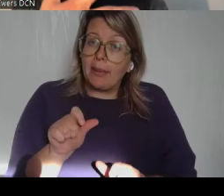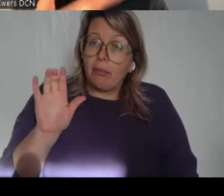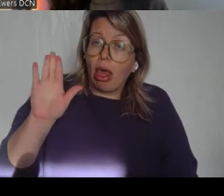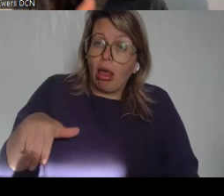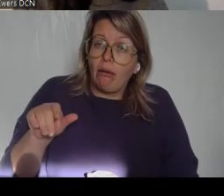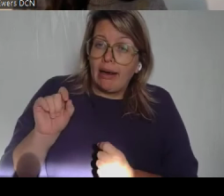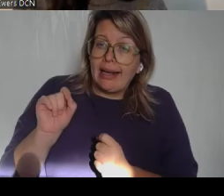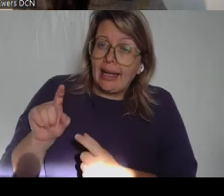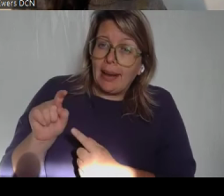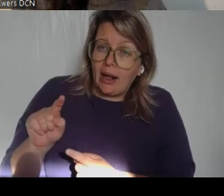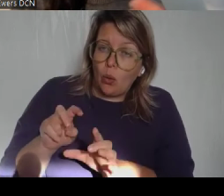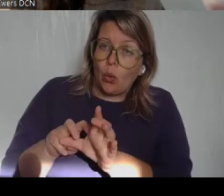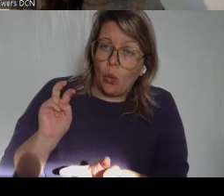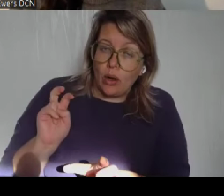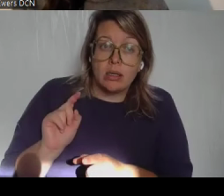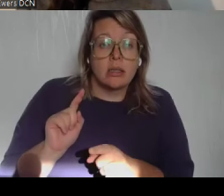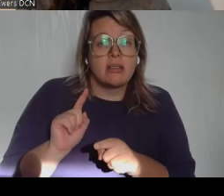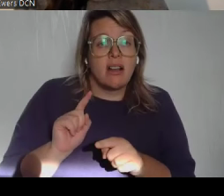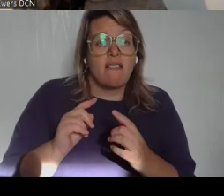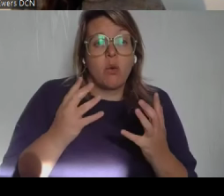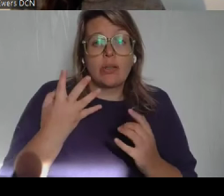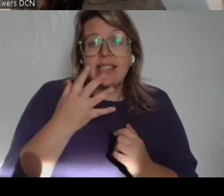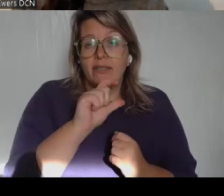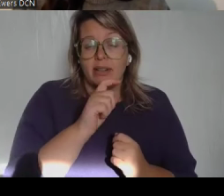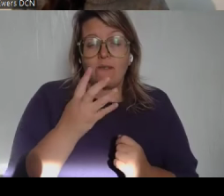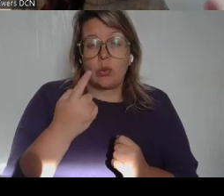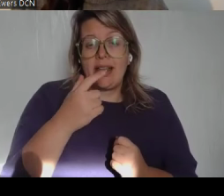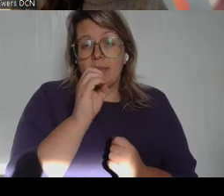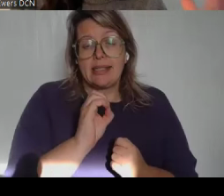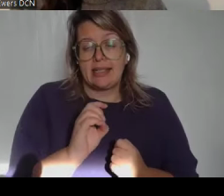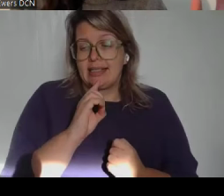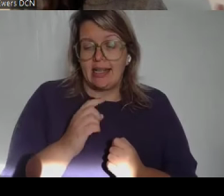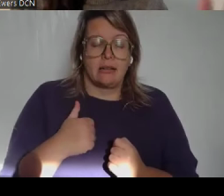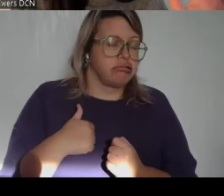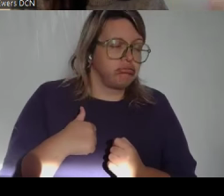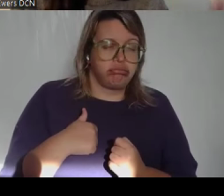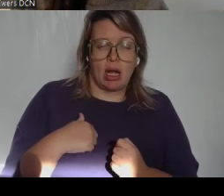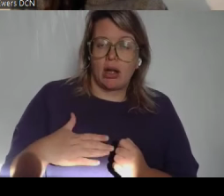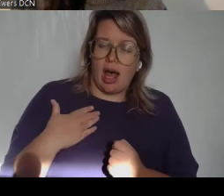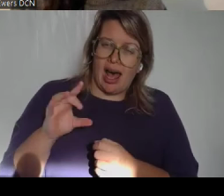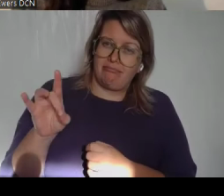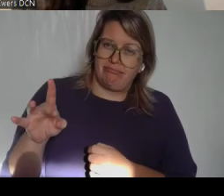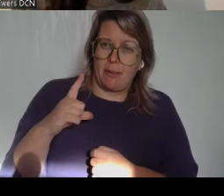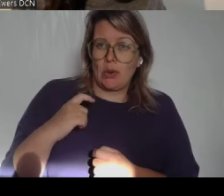At 47%, you can see, email too frequently. Just making sure you're not in that overmailing situation.